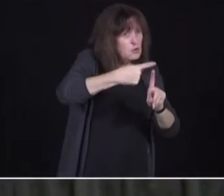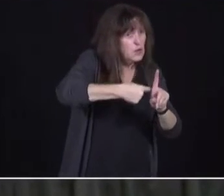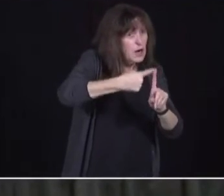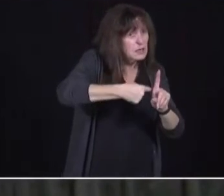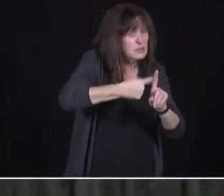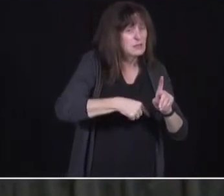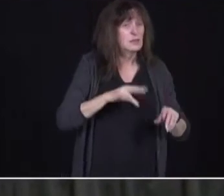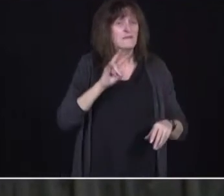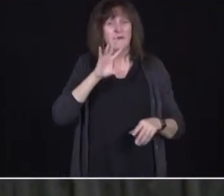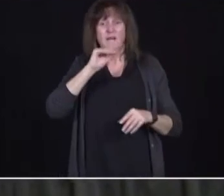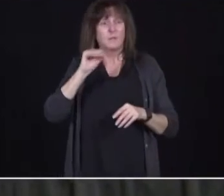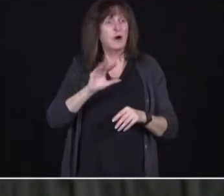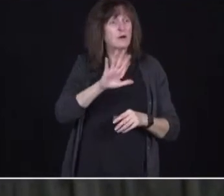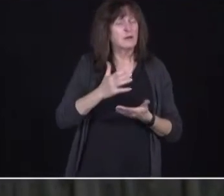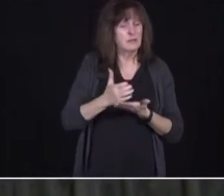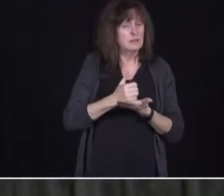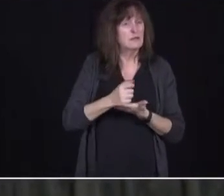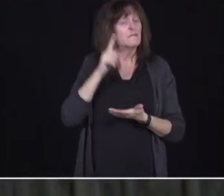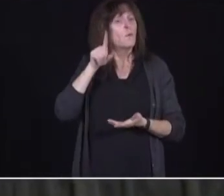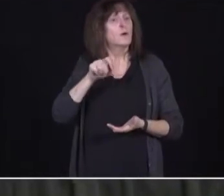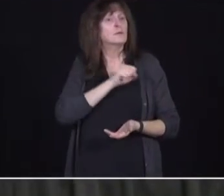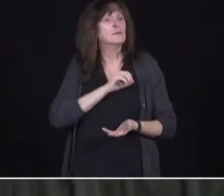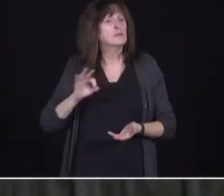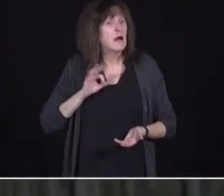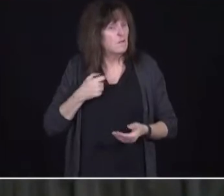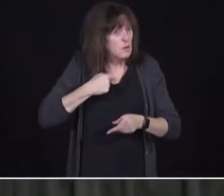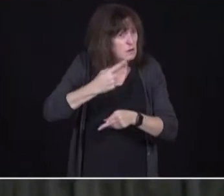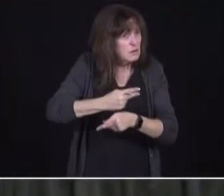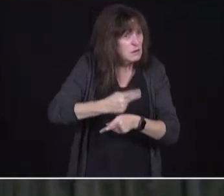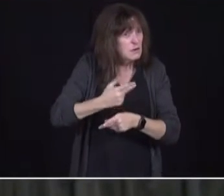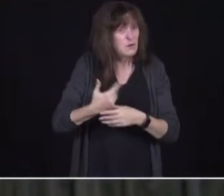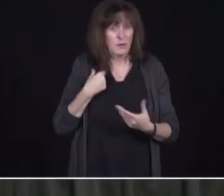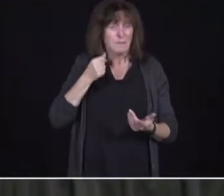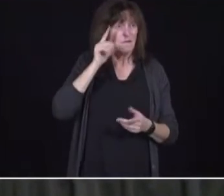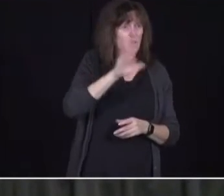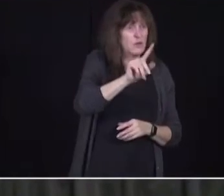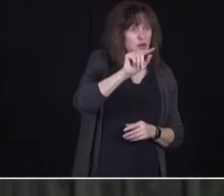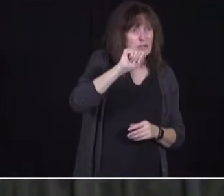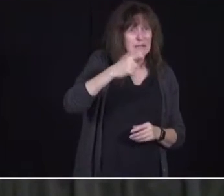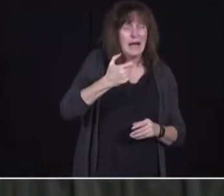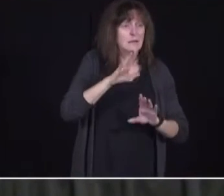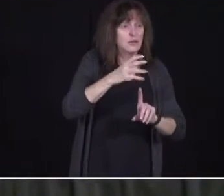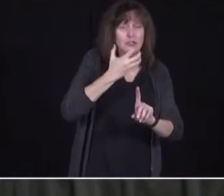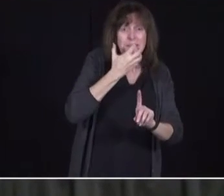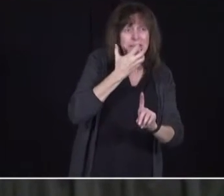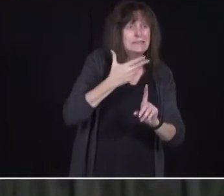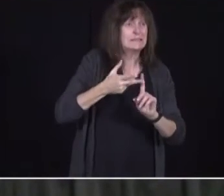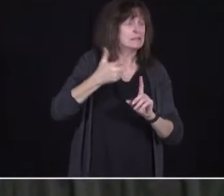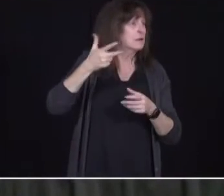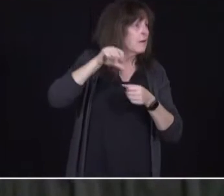It starts at 10,000 and goes as high as 20,000. We are also -- through the partnership with the